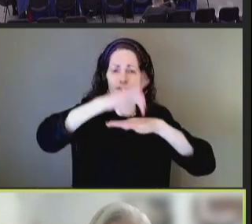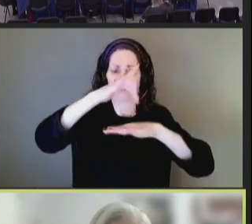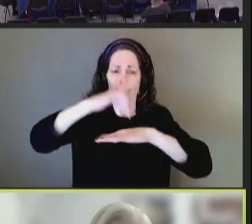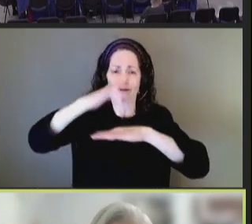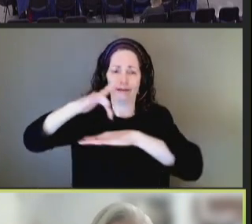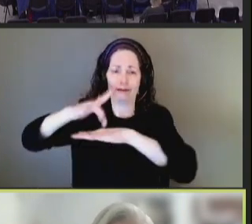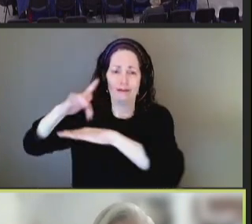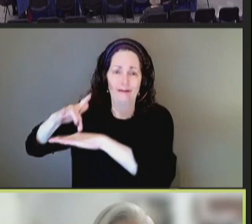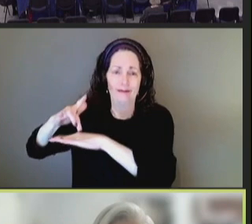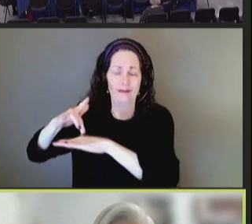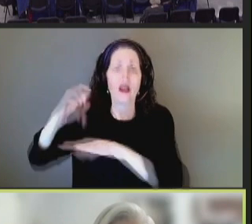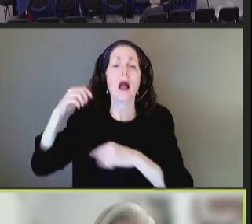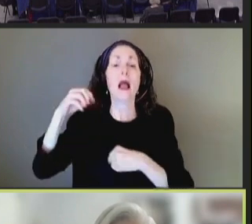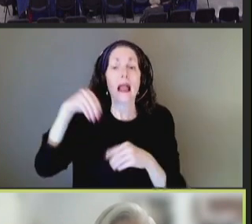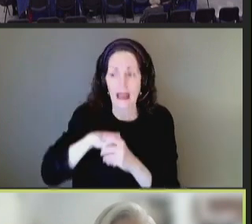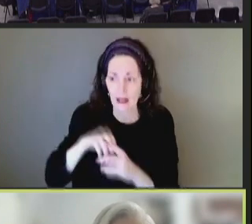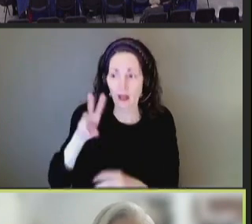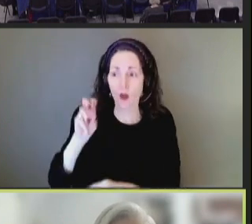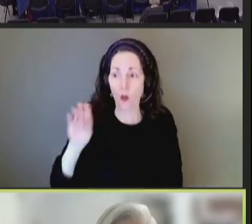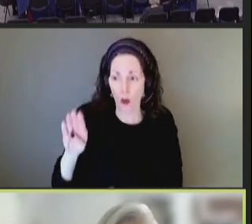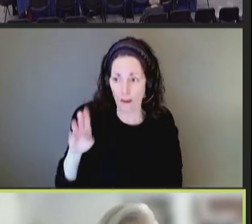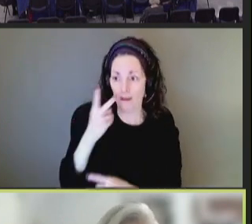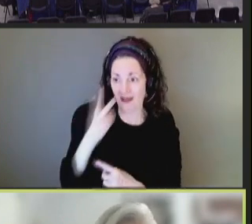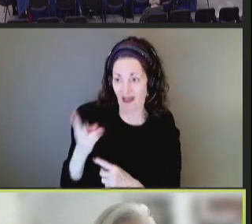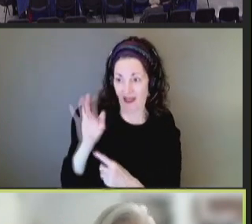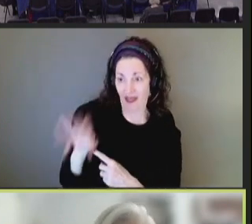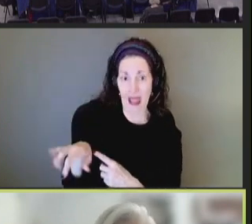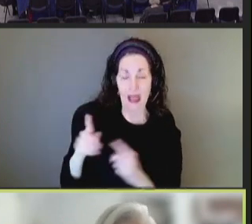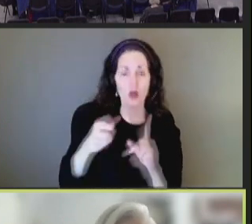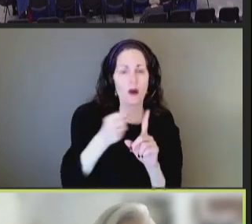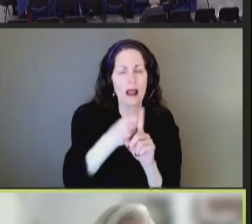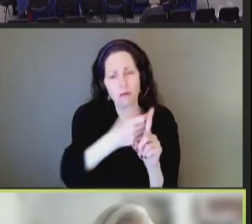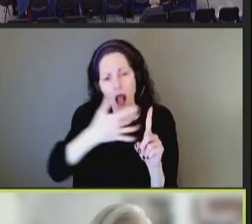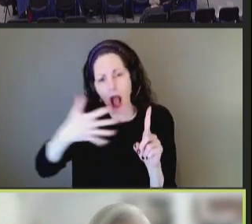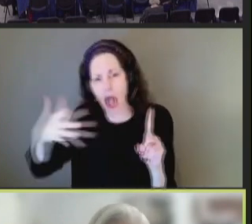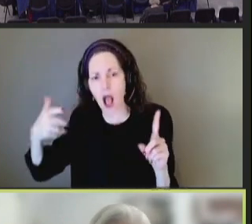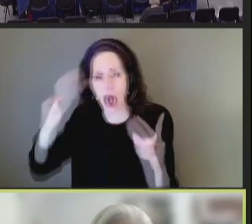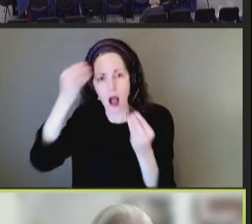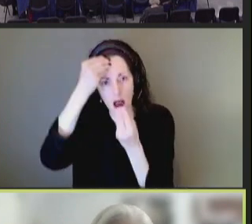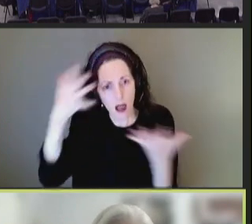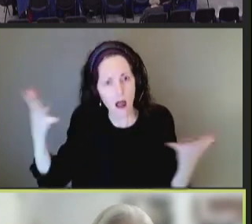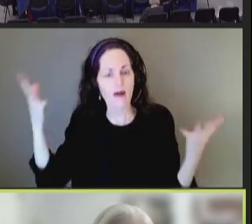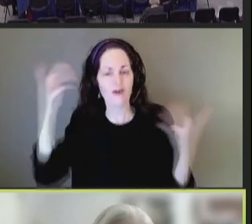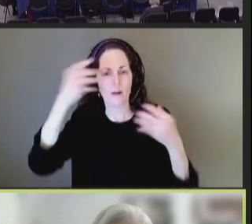This provides information for different populations by sociodemographic status